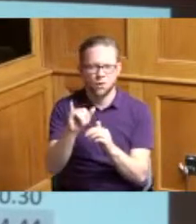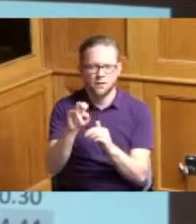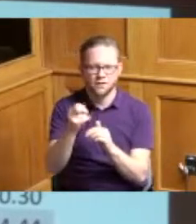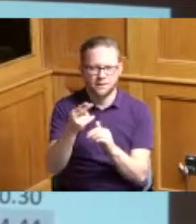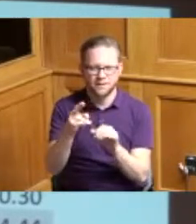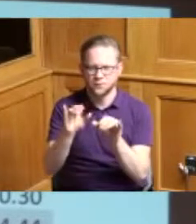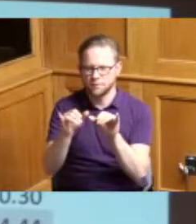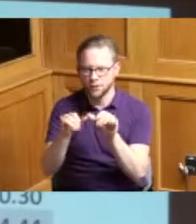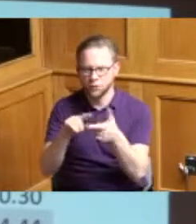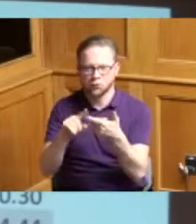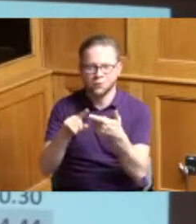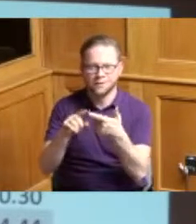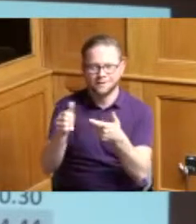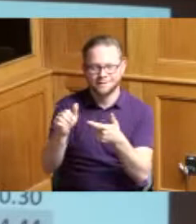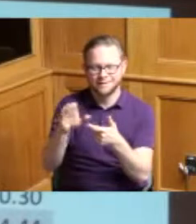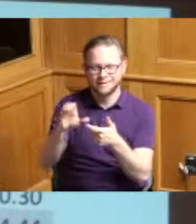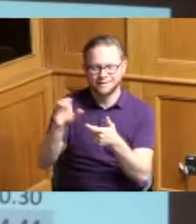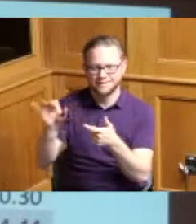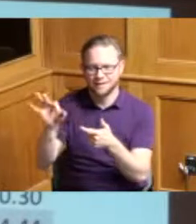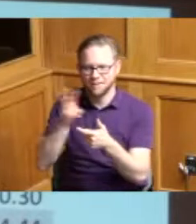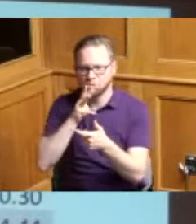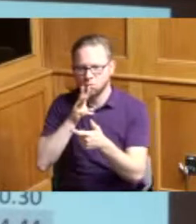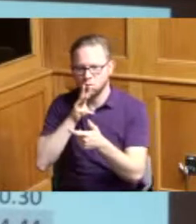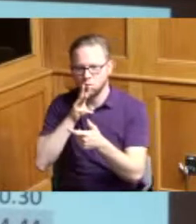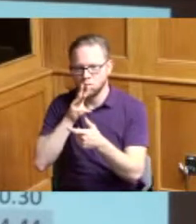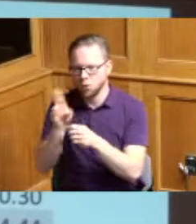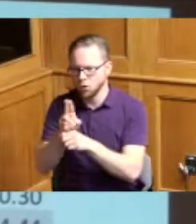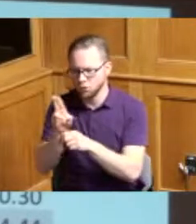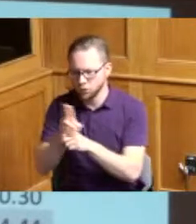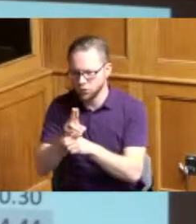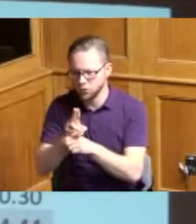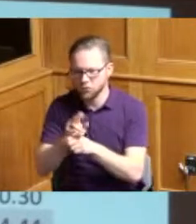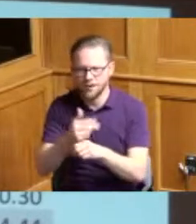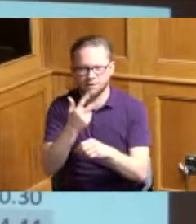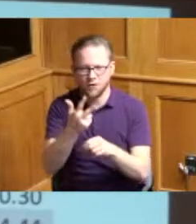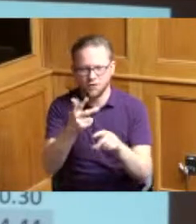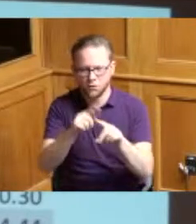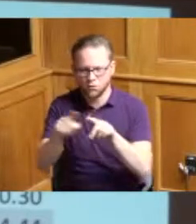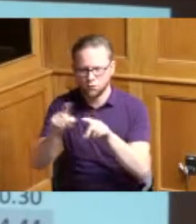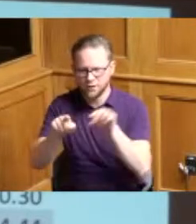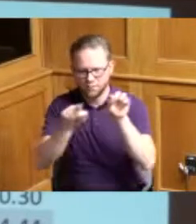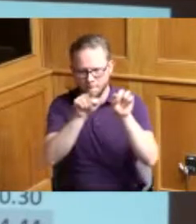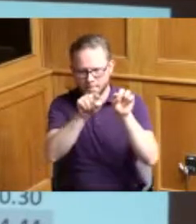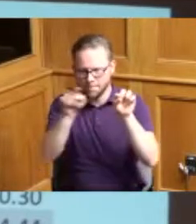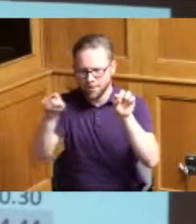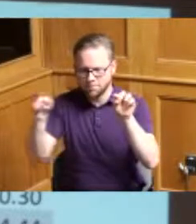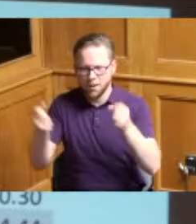volume and we've shown three different amounts of impervious area so that you can see the impact